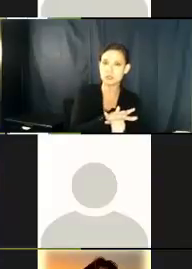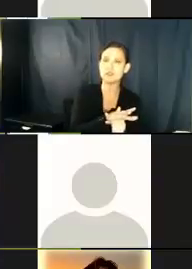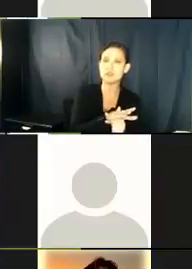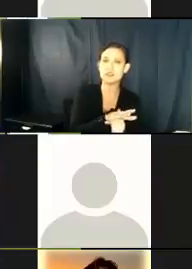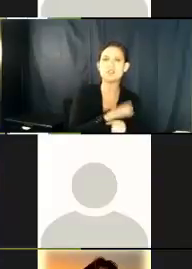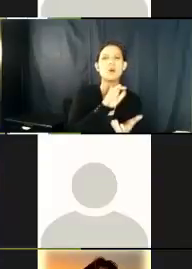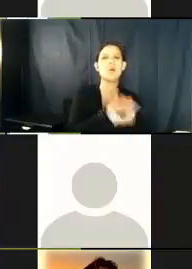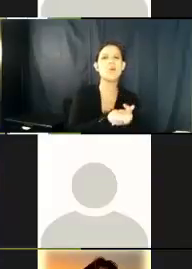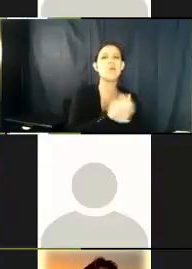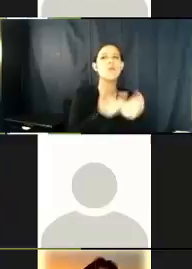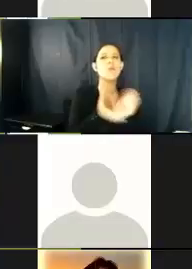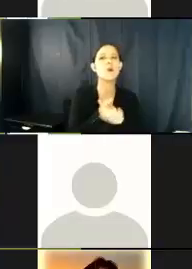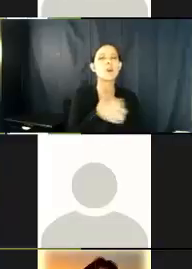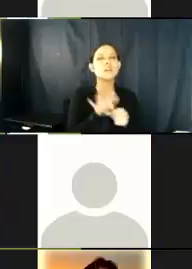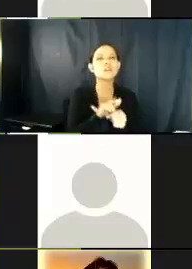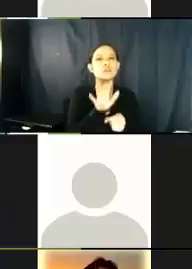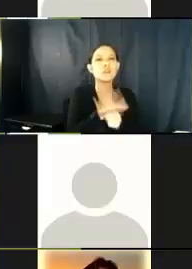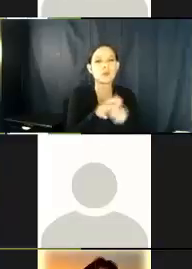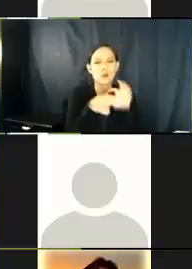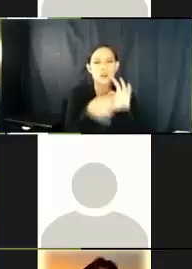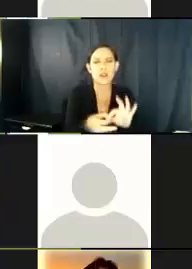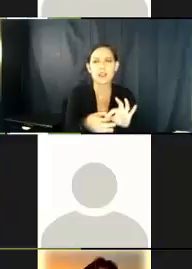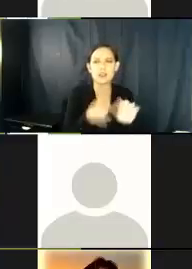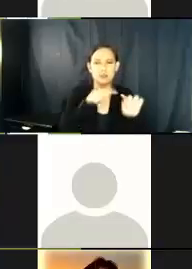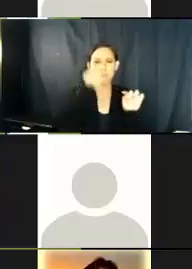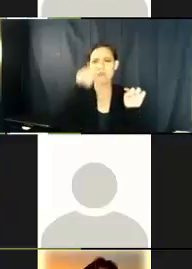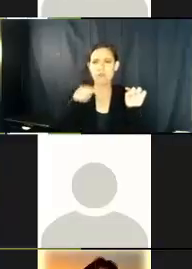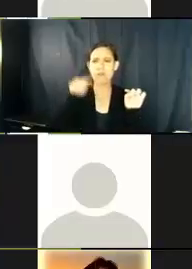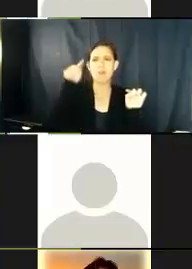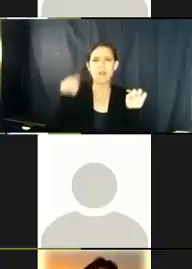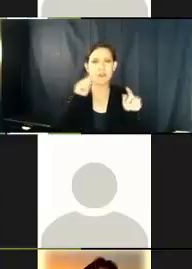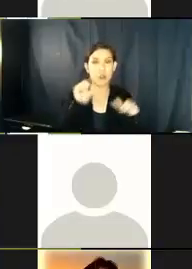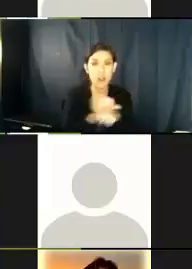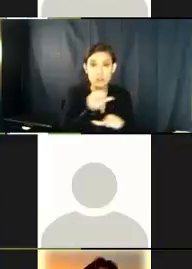and so does have to do with graphing in algebra?